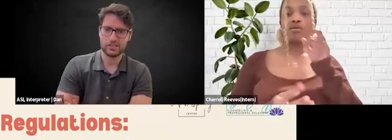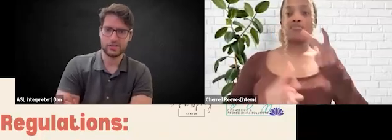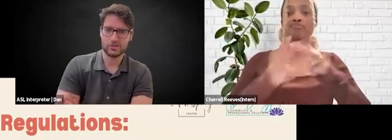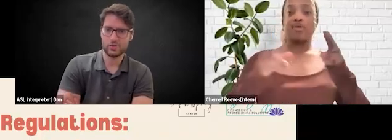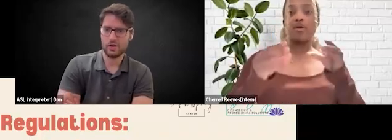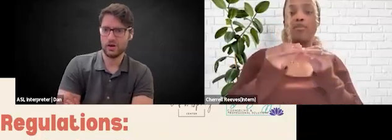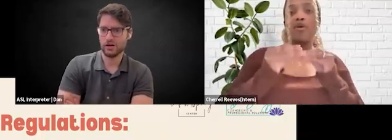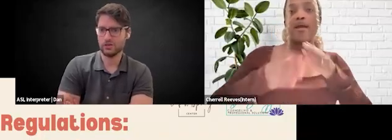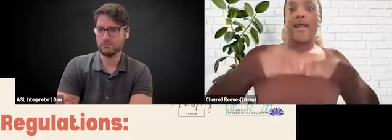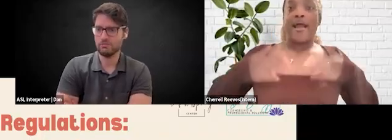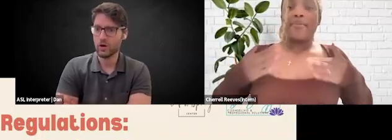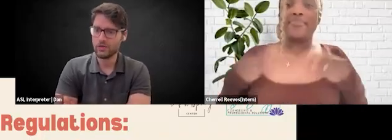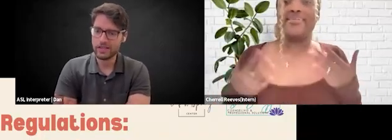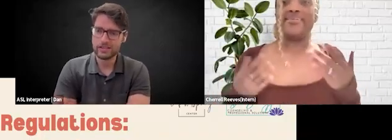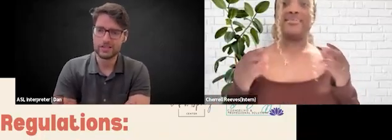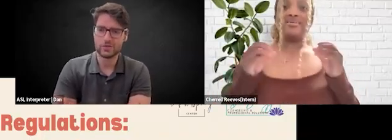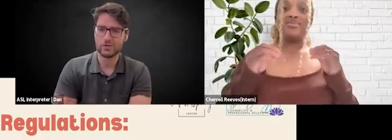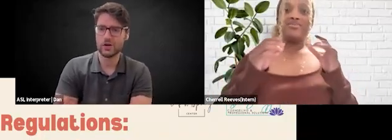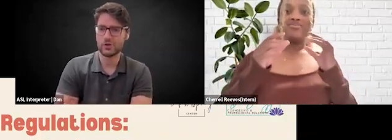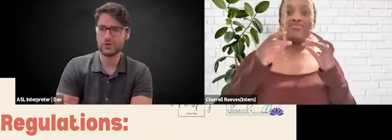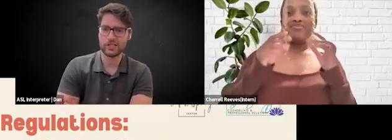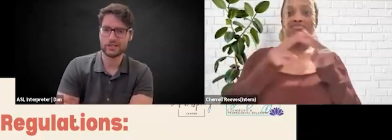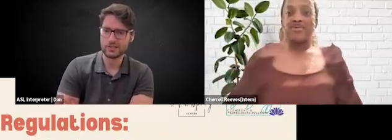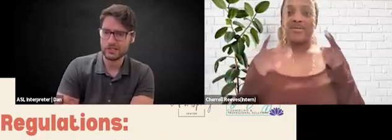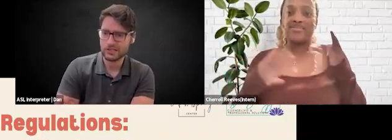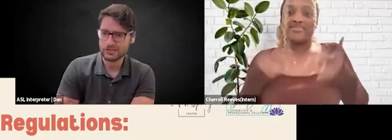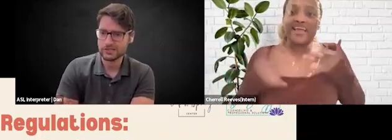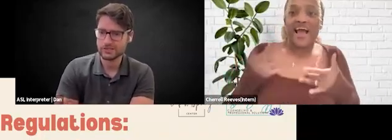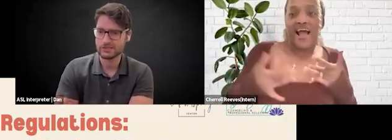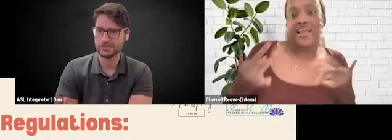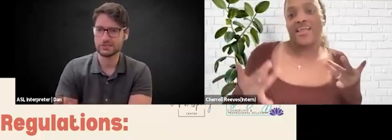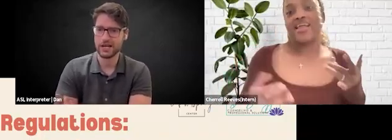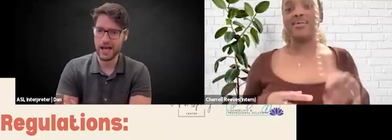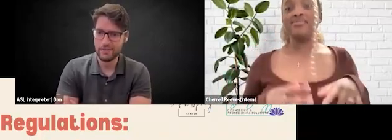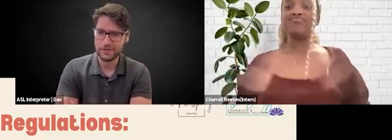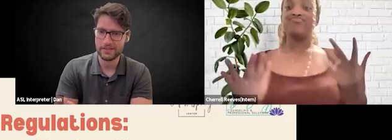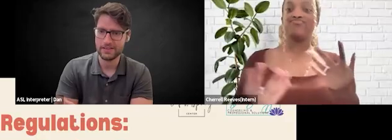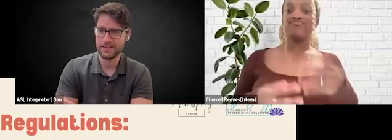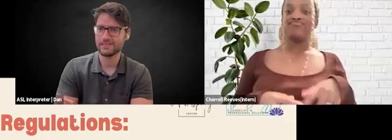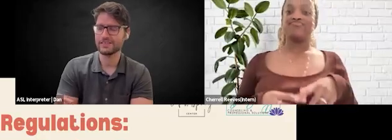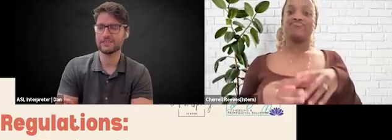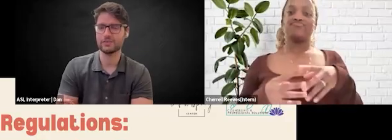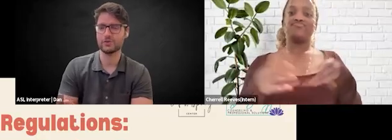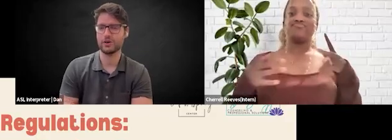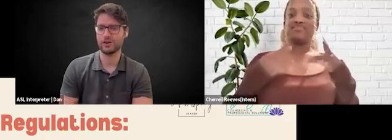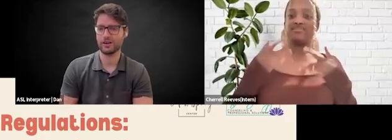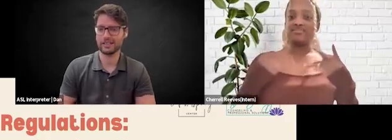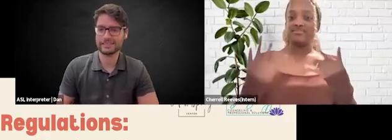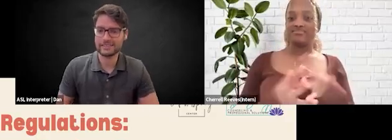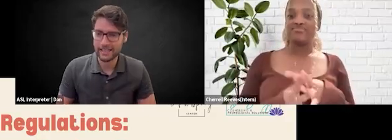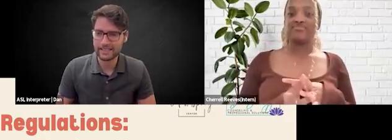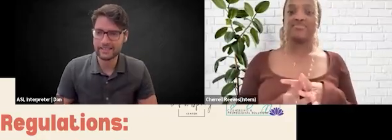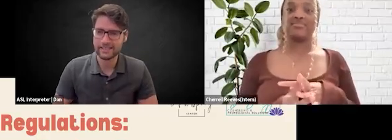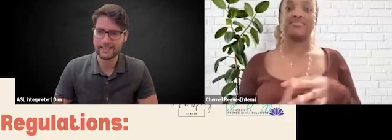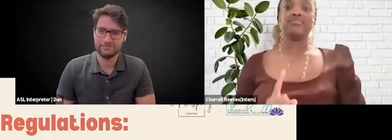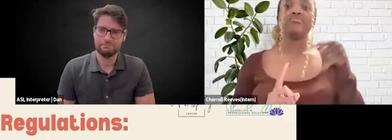that you are motivated, that you are ready to learn, that you're happy, that you are excited.